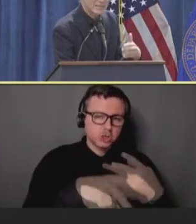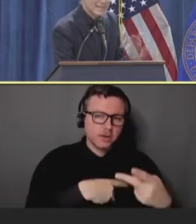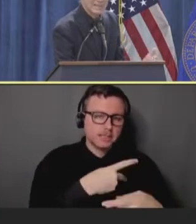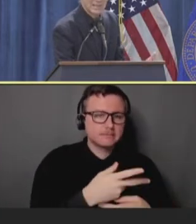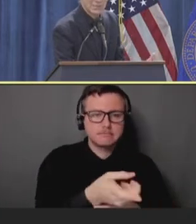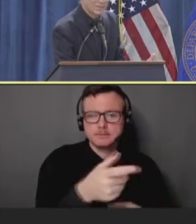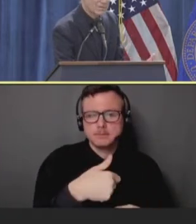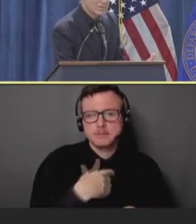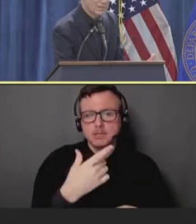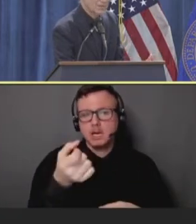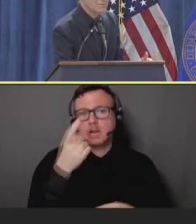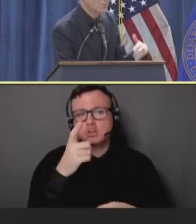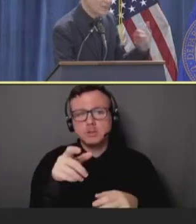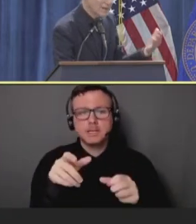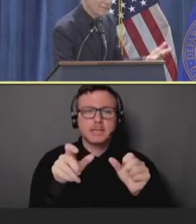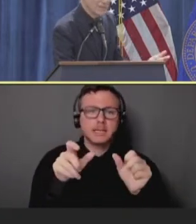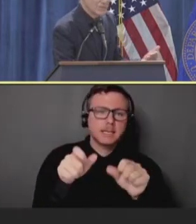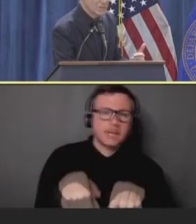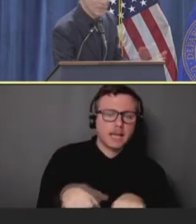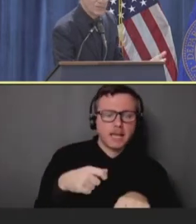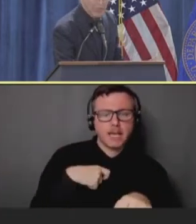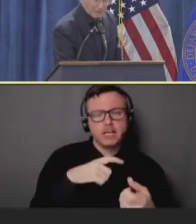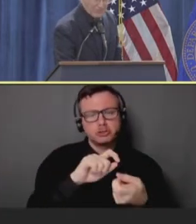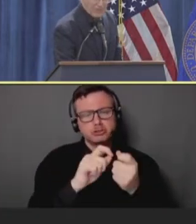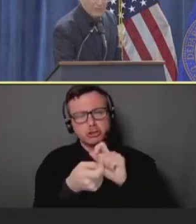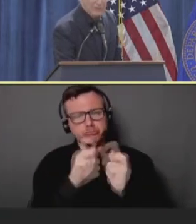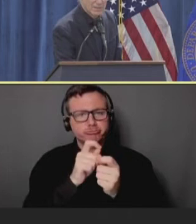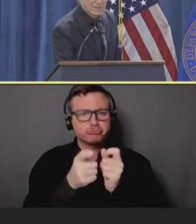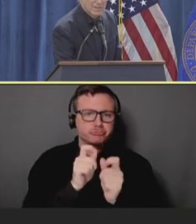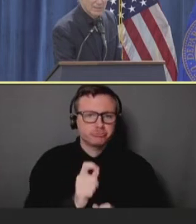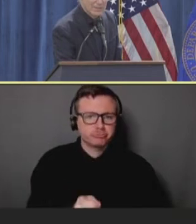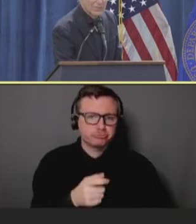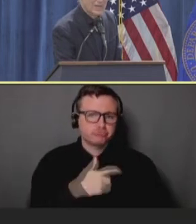easily reversed, that can be recombination with other viruses in the intestinal tract,